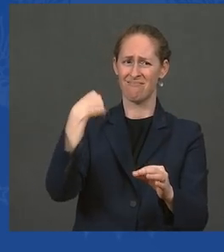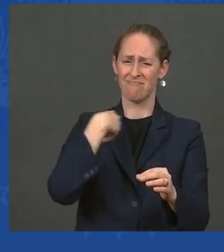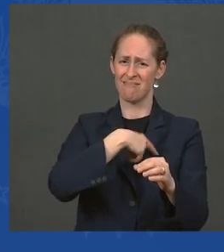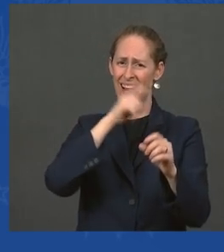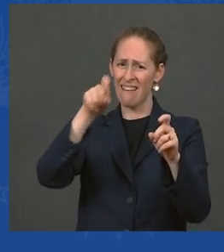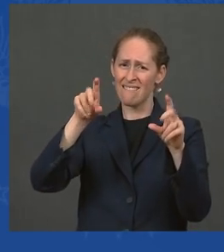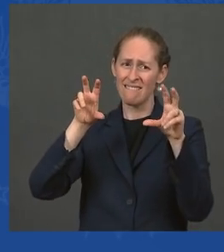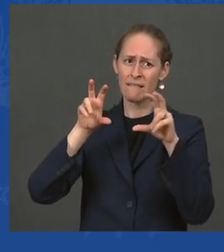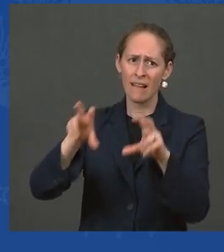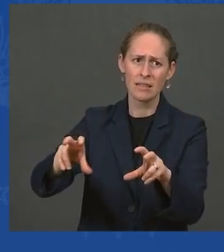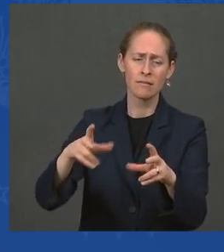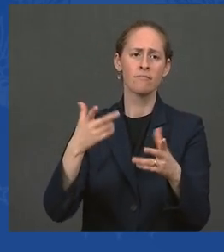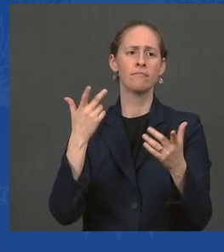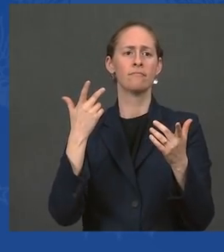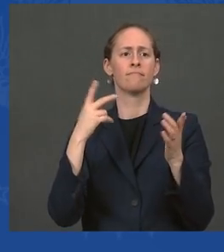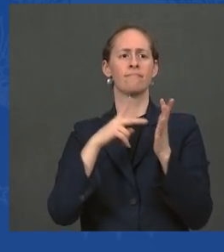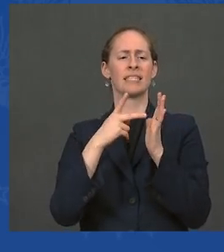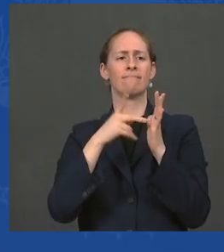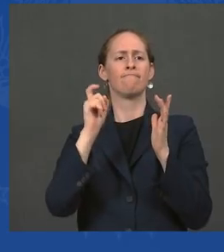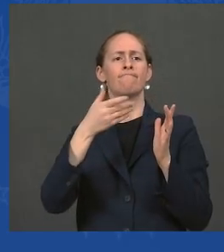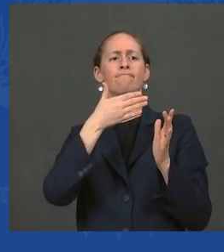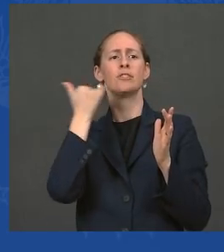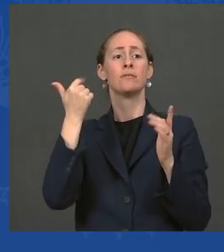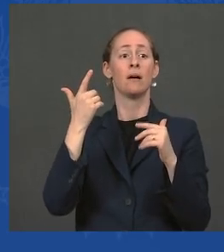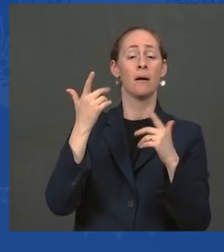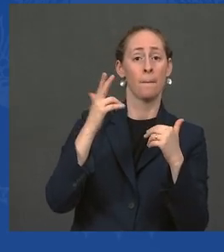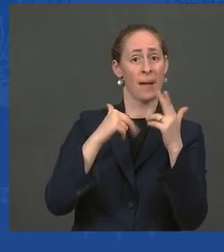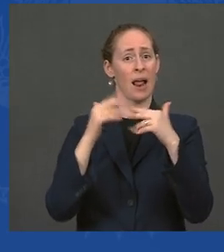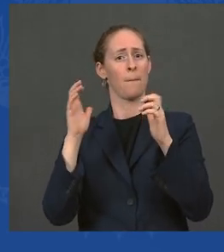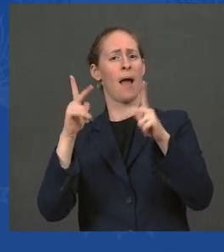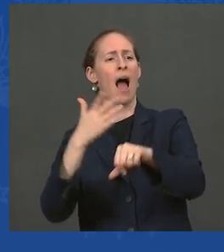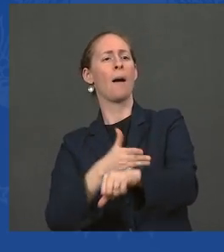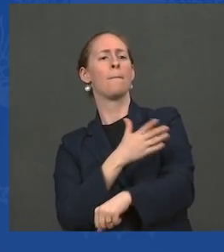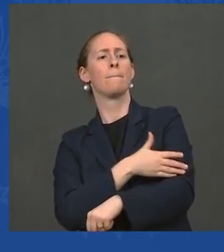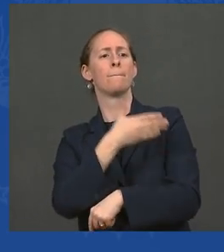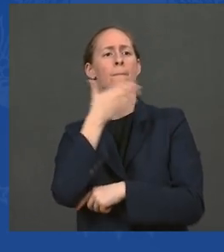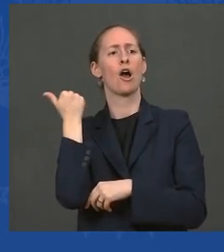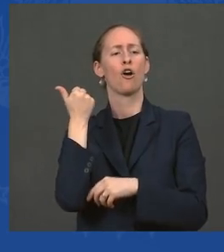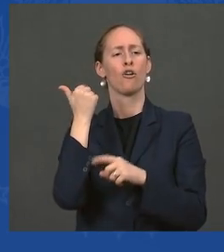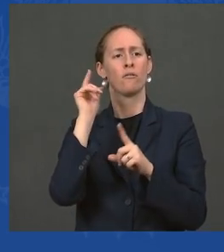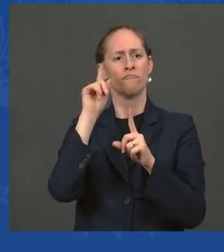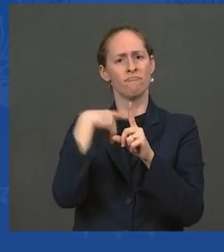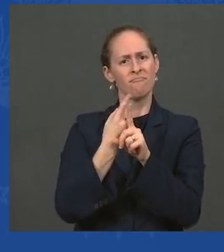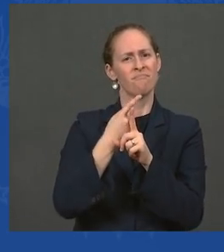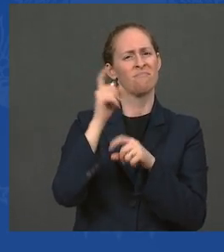We came -- when I say, "build back better," we're the only country in the world, historically, that's gone through a crisis